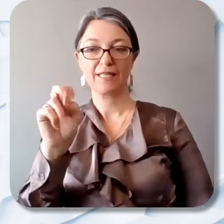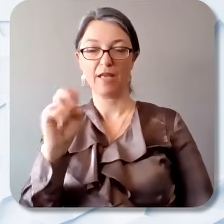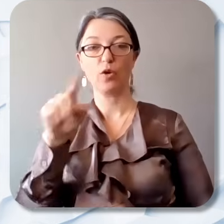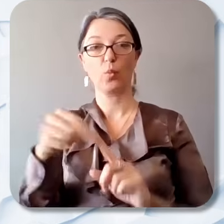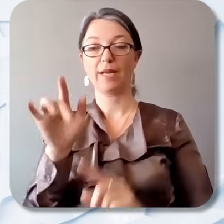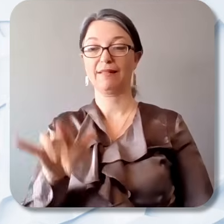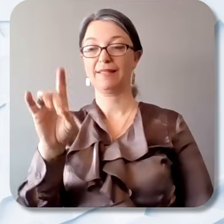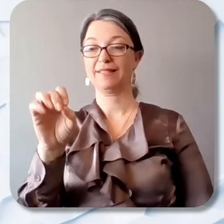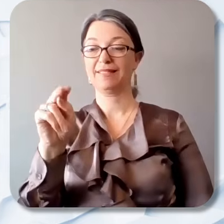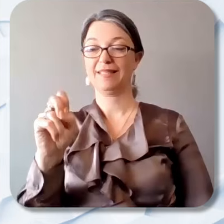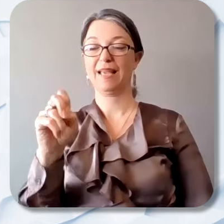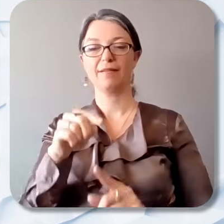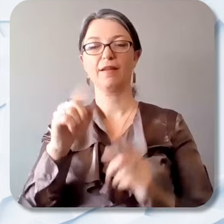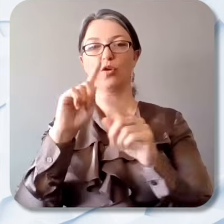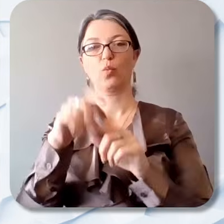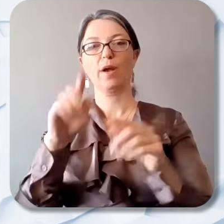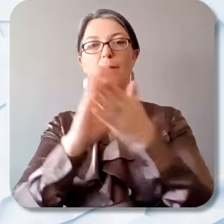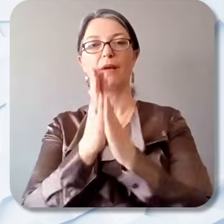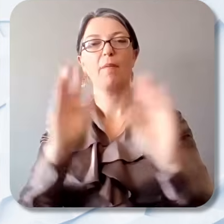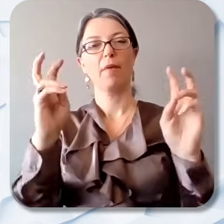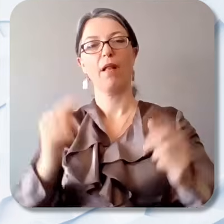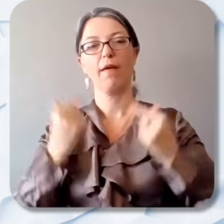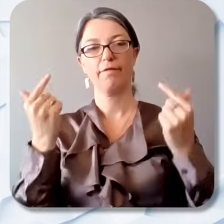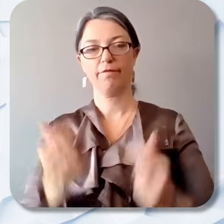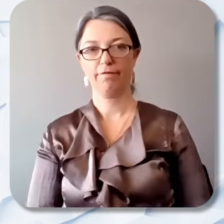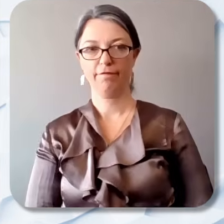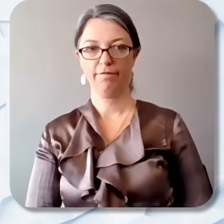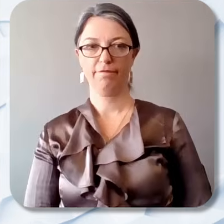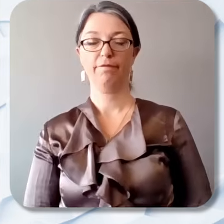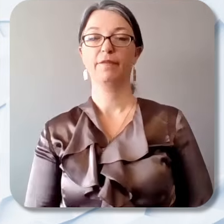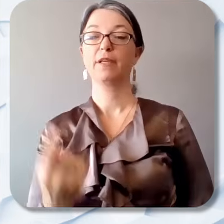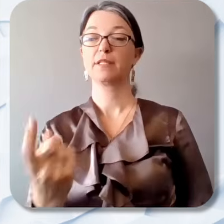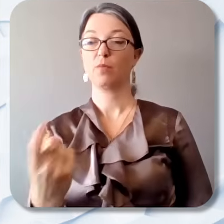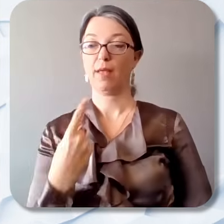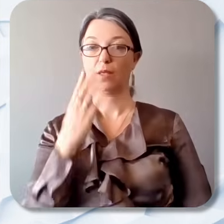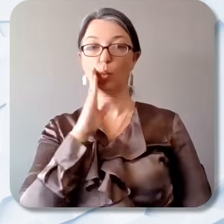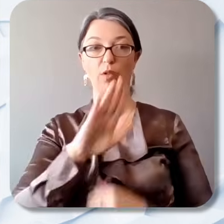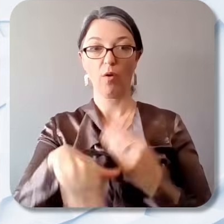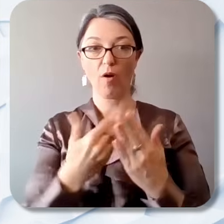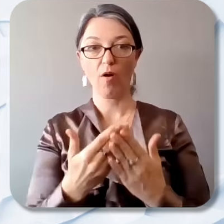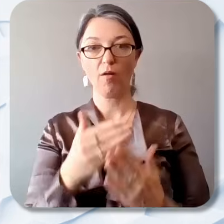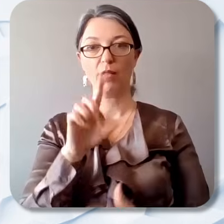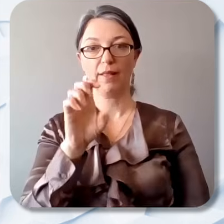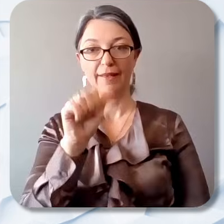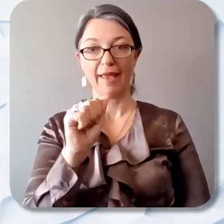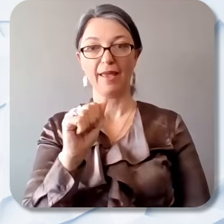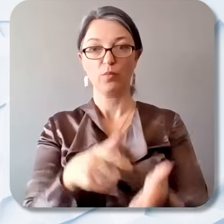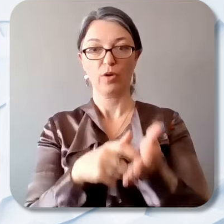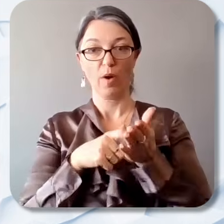Okay Well, okay, so somebody's asking, will all data and LEAs in the State be required to provide the data?